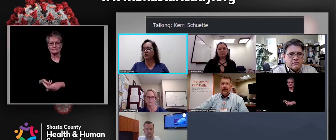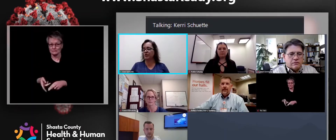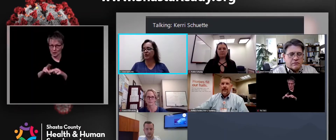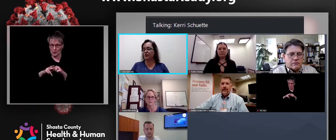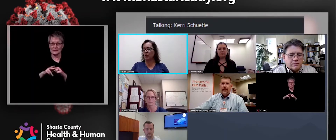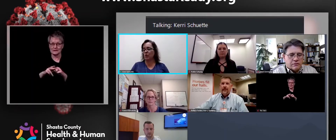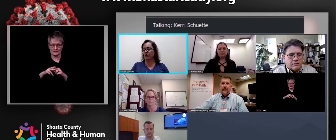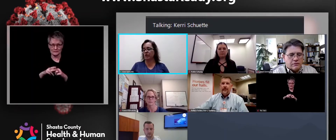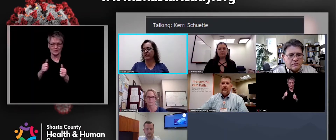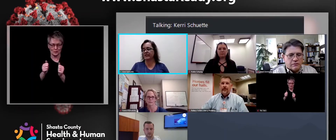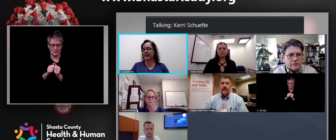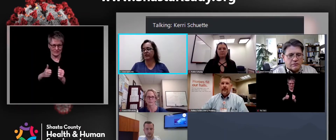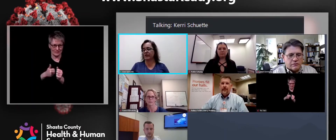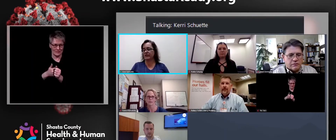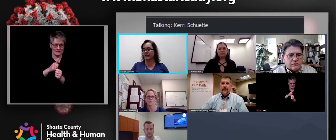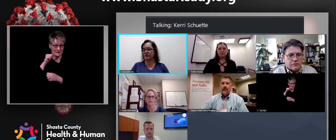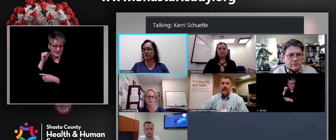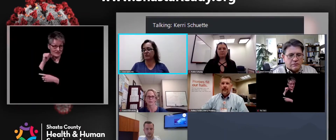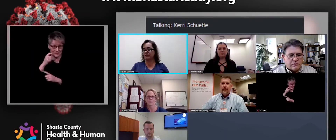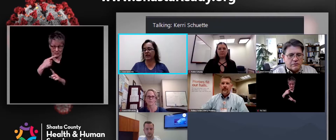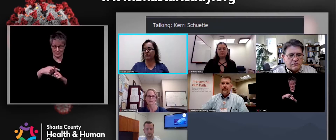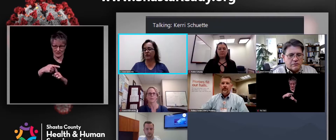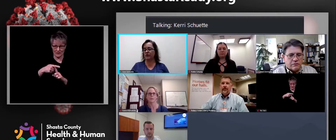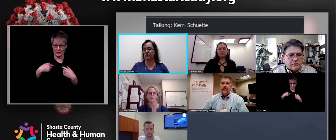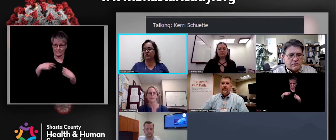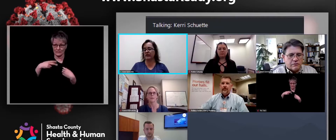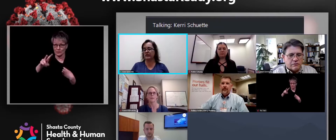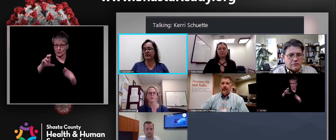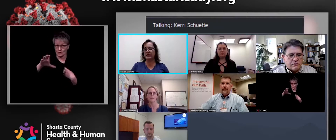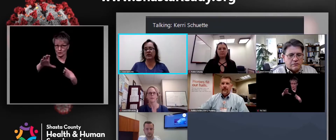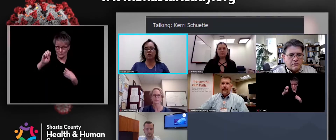had 204 Shasta County residents who have died from COVID.